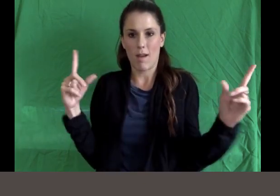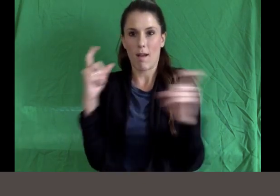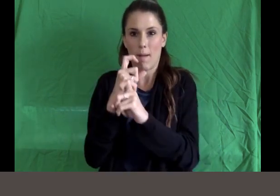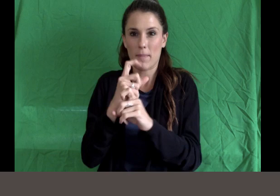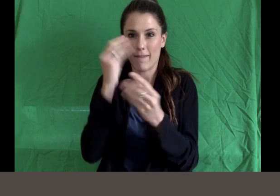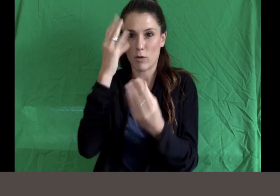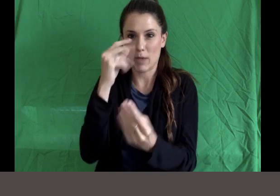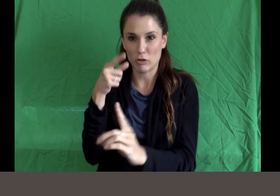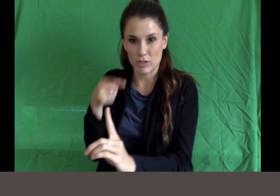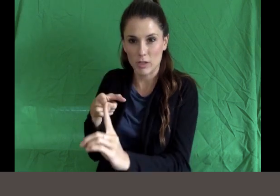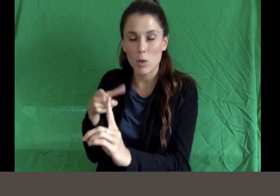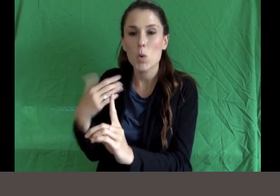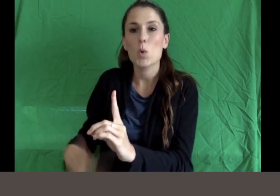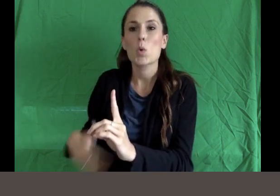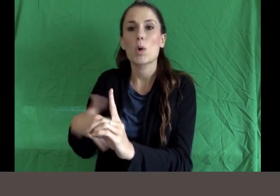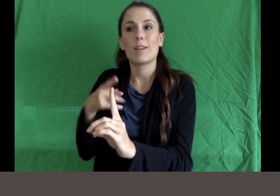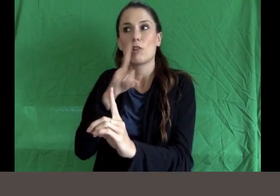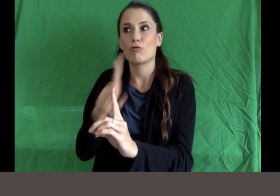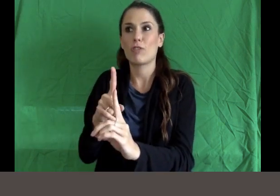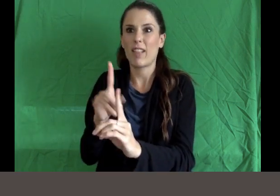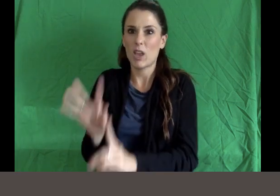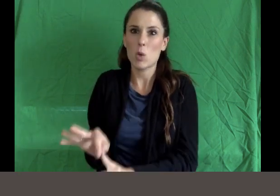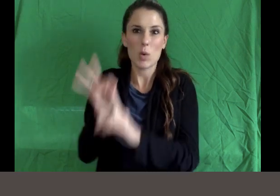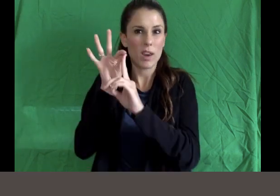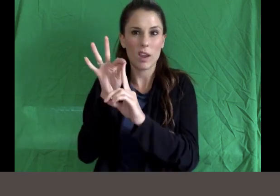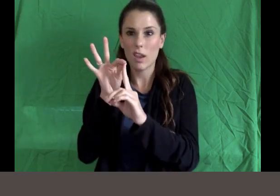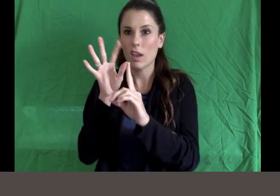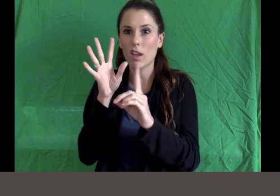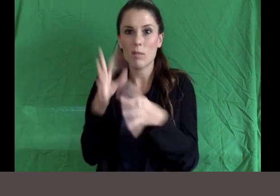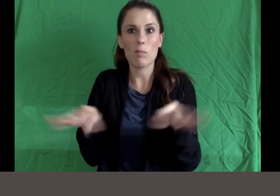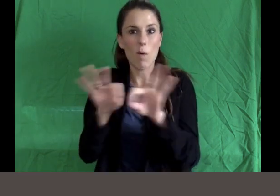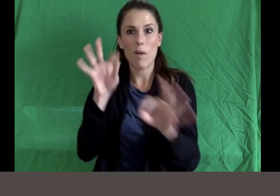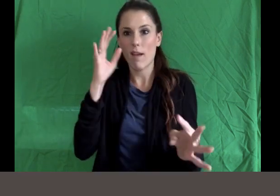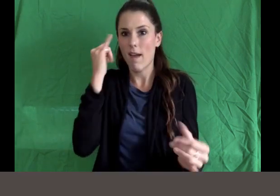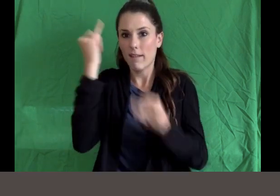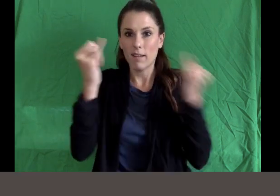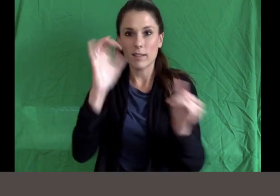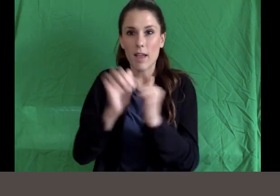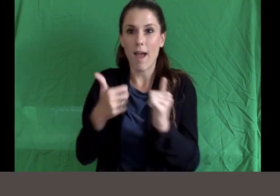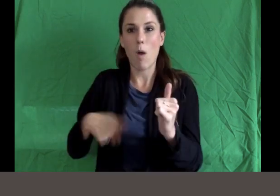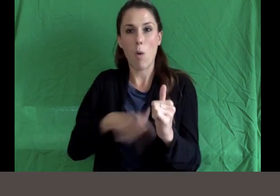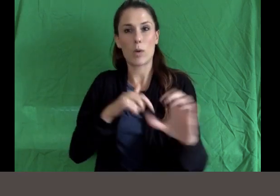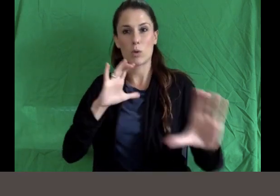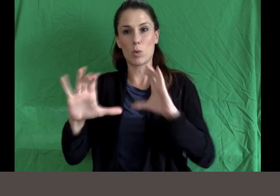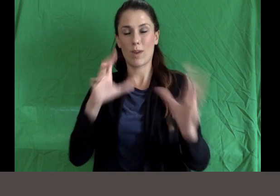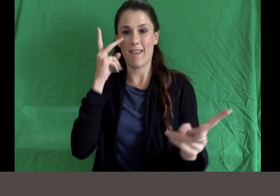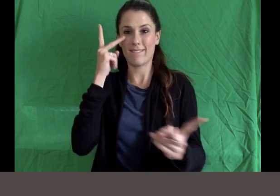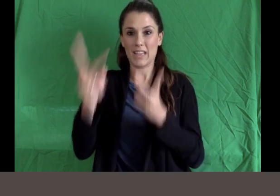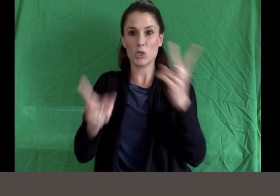He has a lot of unique novel ideas about how we communicate visually and so his work does